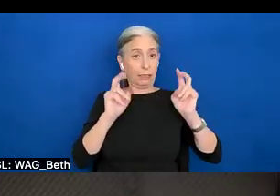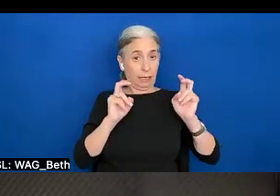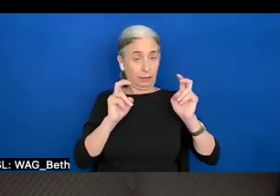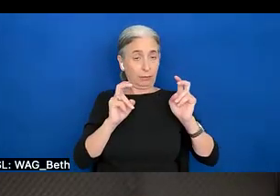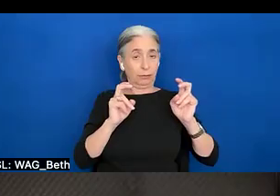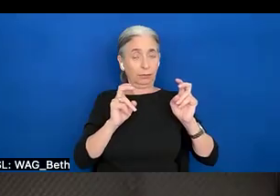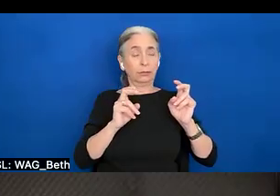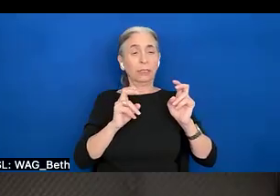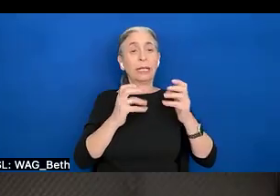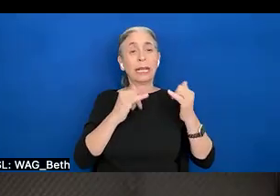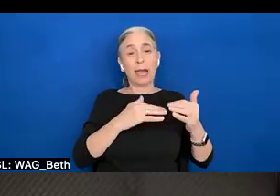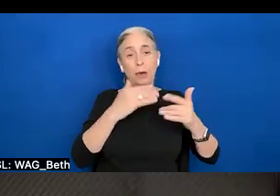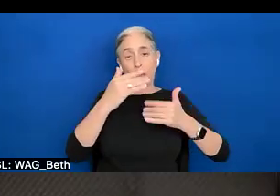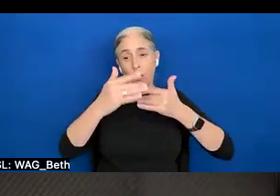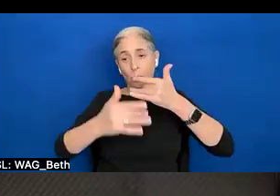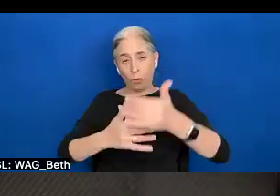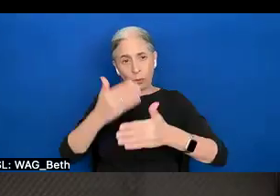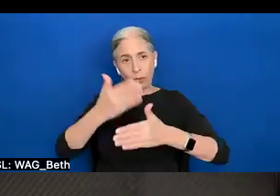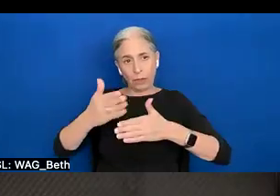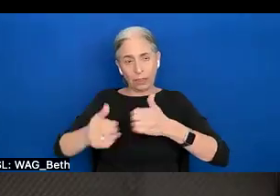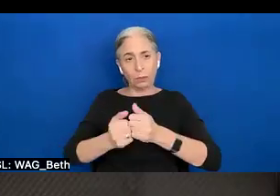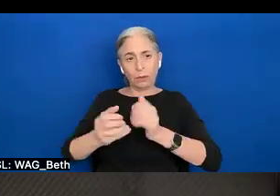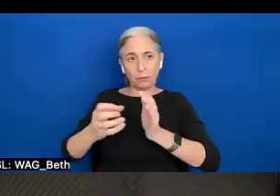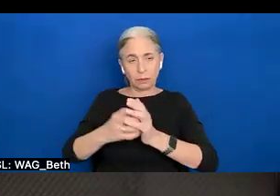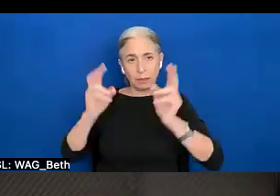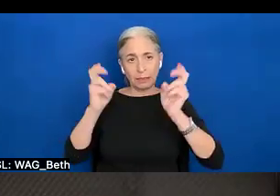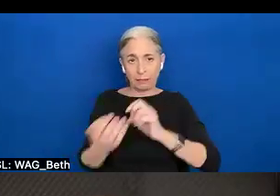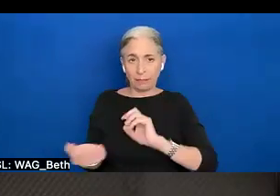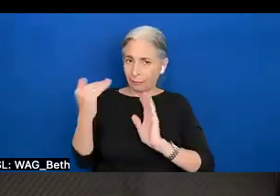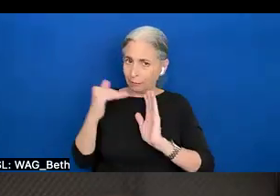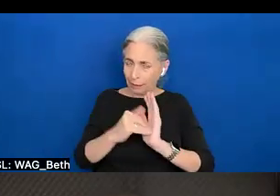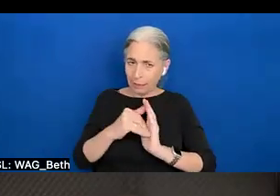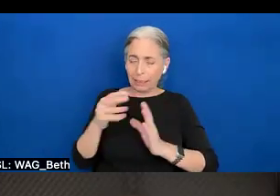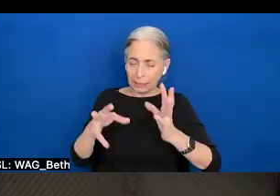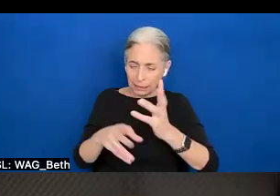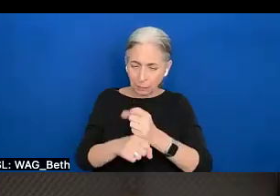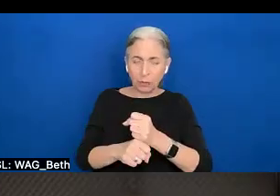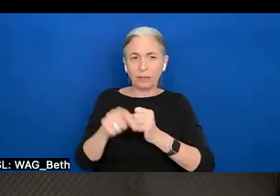And we are ending with paragraphs and titles summarized on this page.